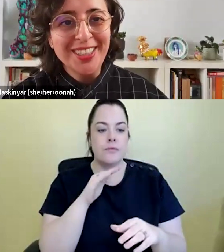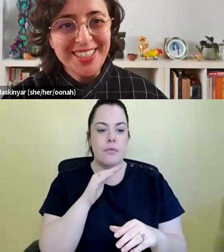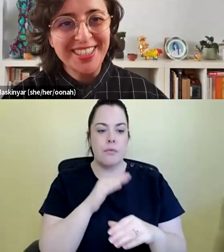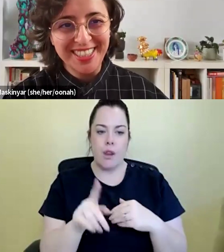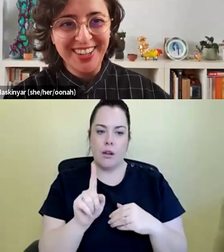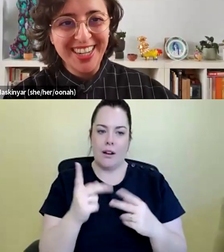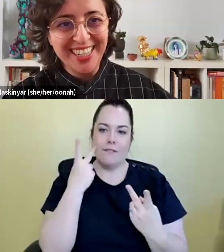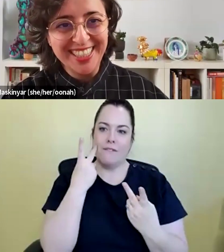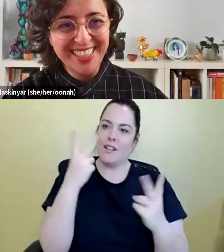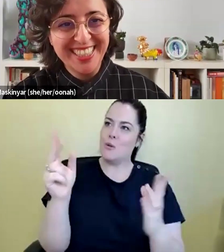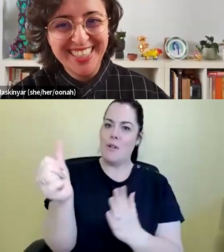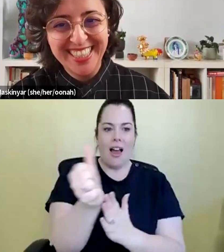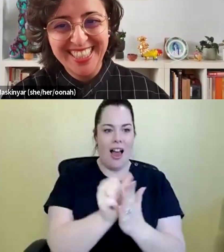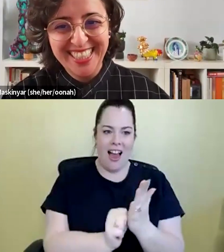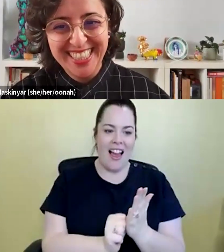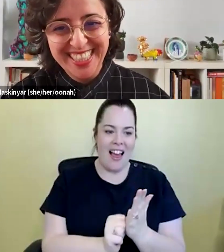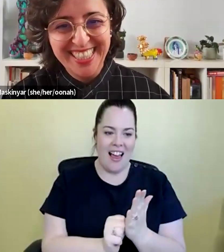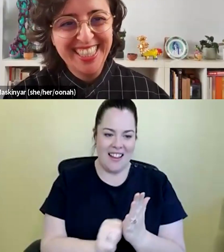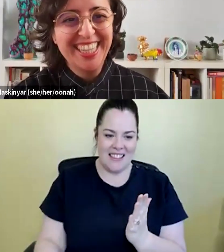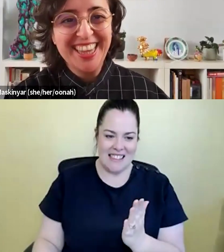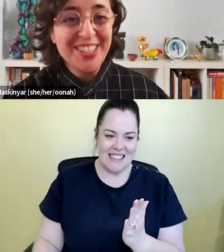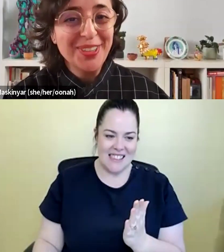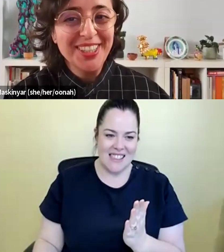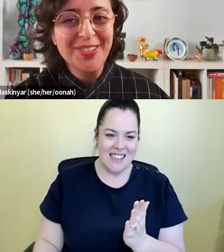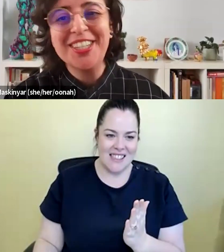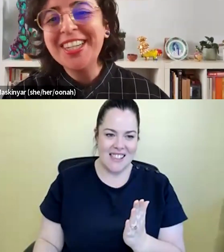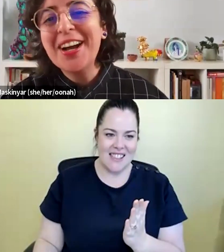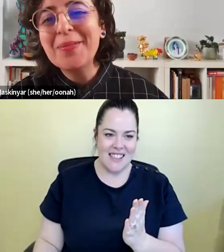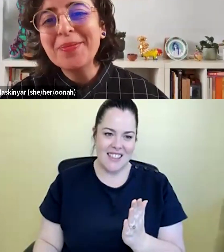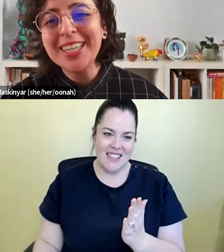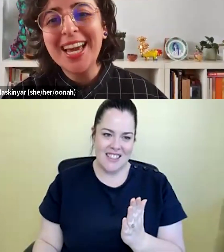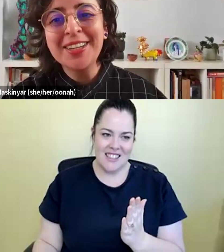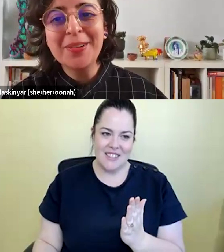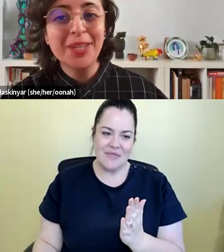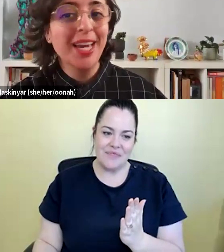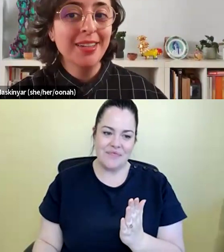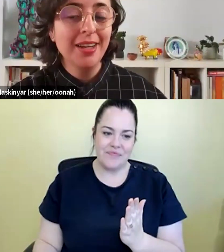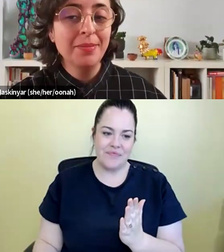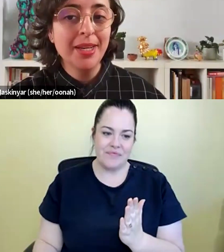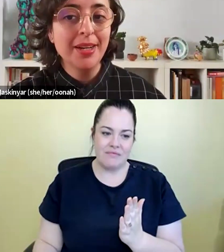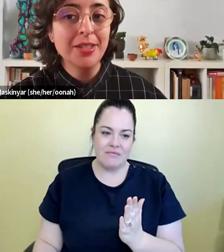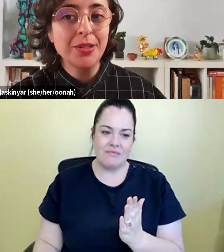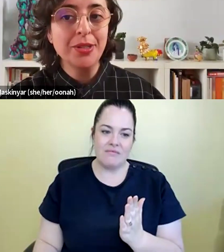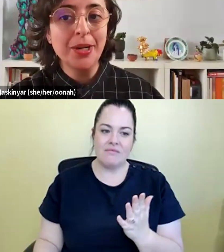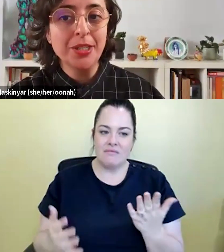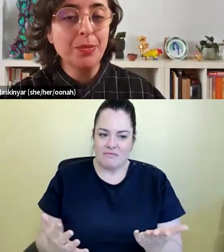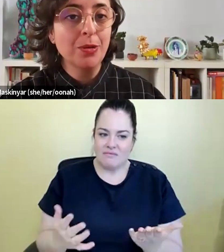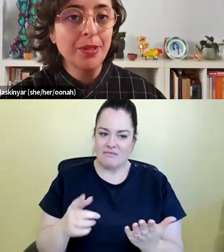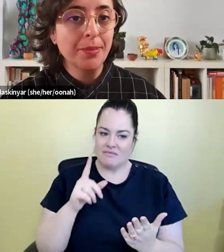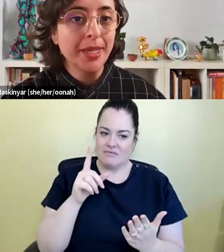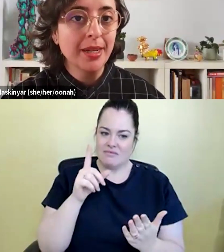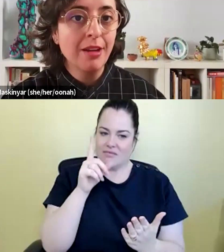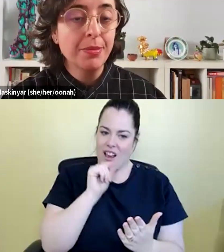arts (unknown term)? Can an artist who works more predominantly in live